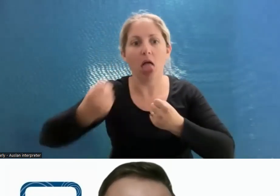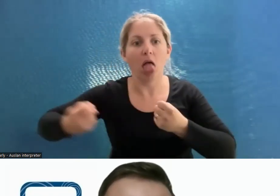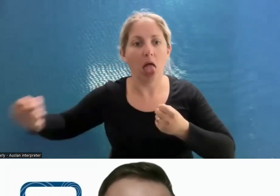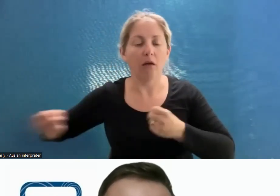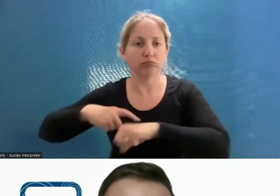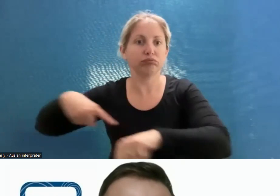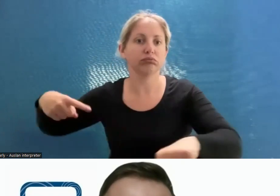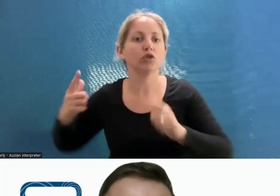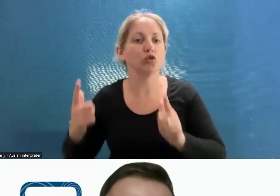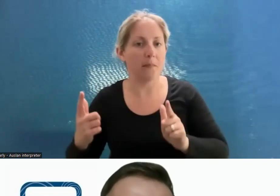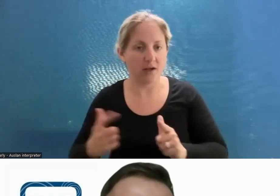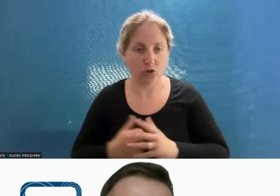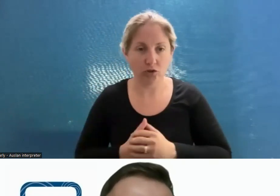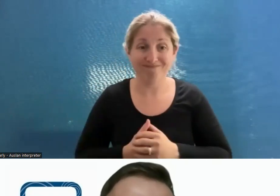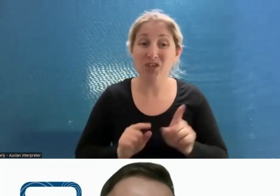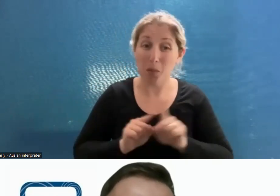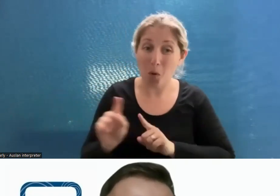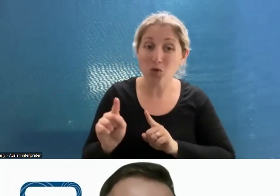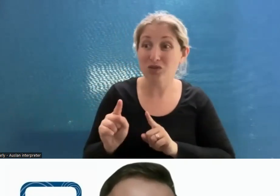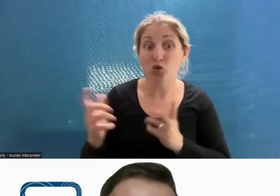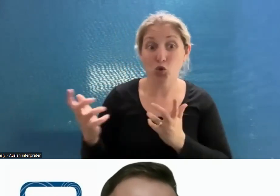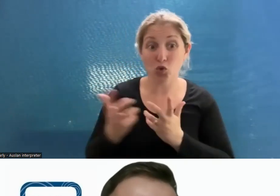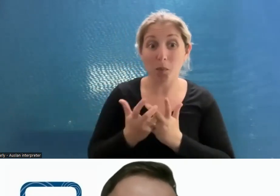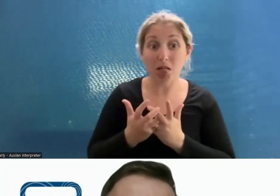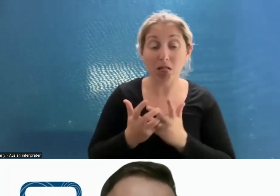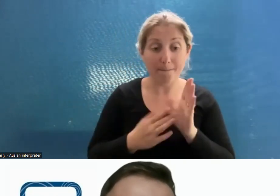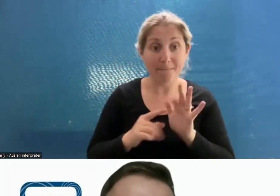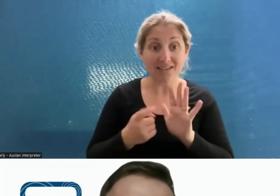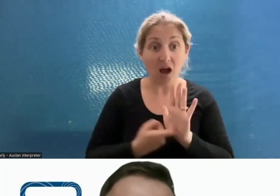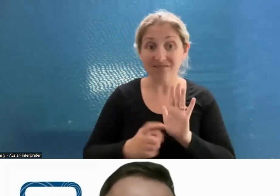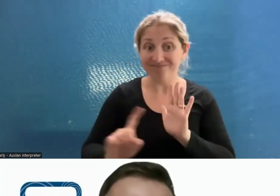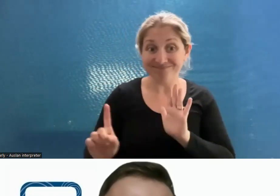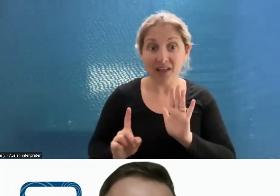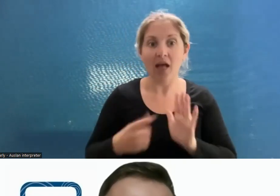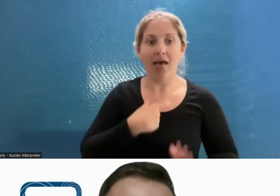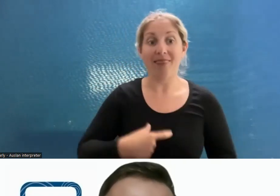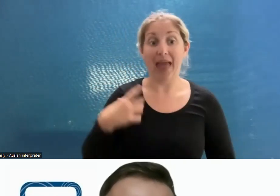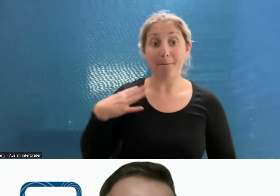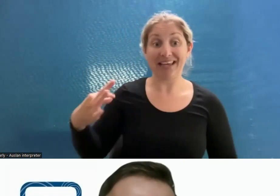I guess the most suitable matters are ones where the applicants already gathered all